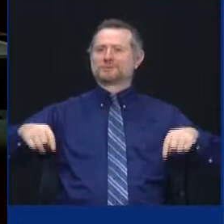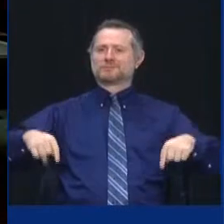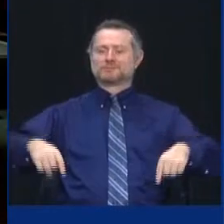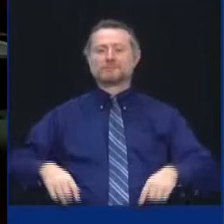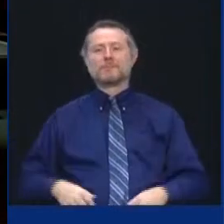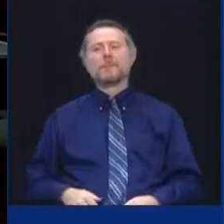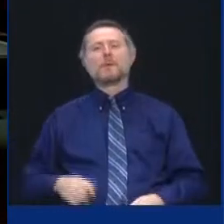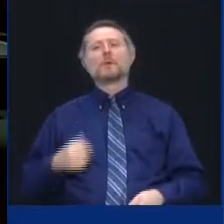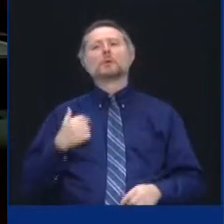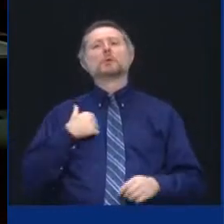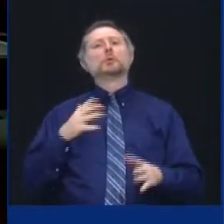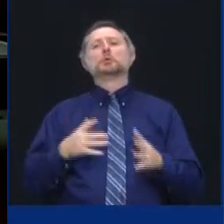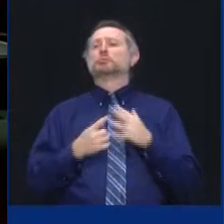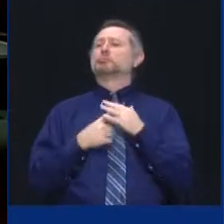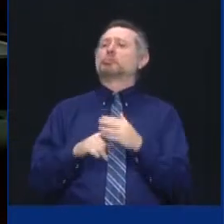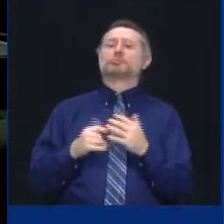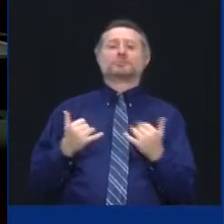HALL A ROUND OF APPLAUSE.